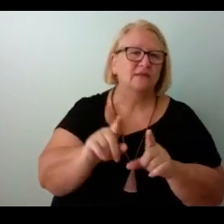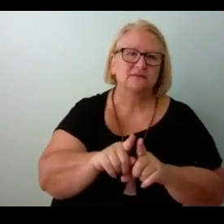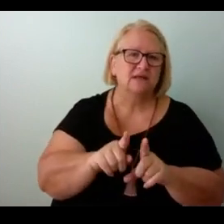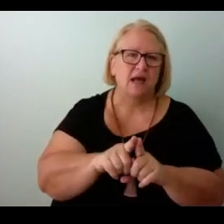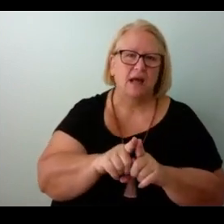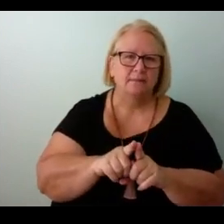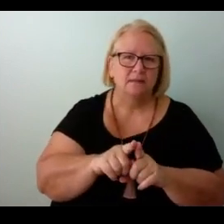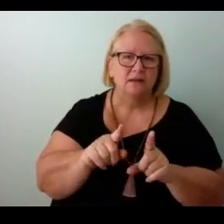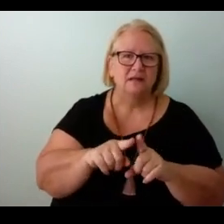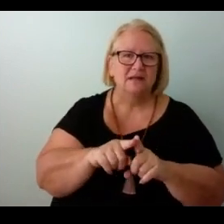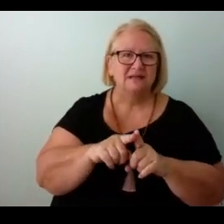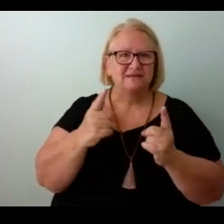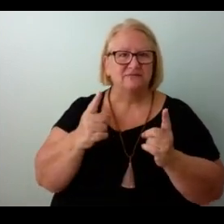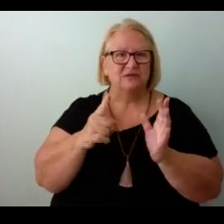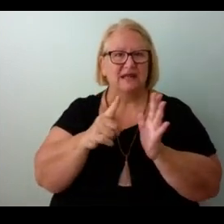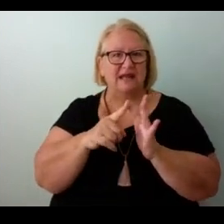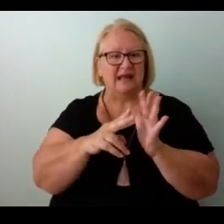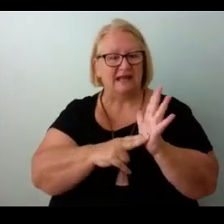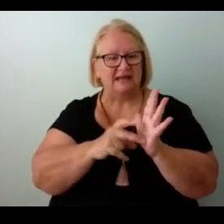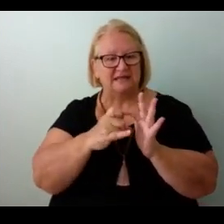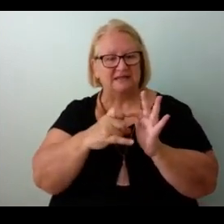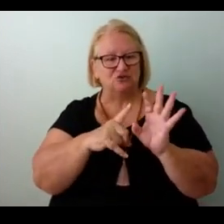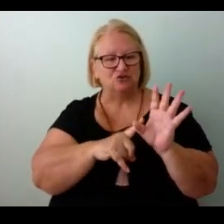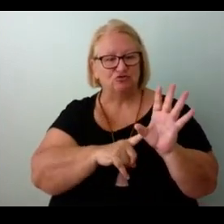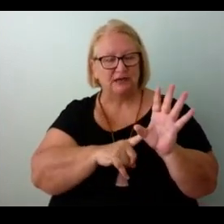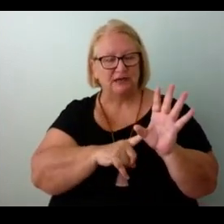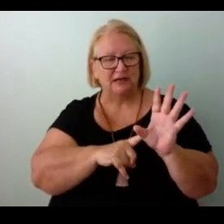Different industries, different companies have different approaches to it.